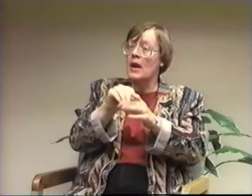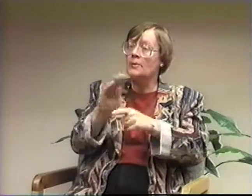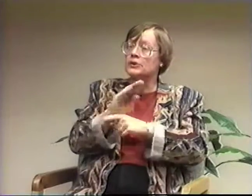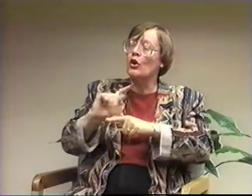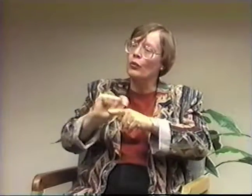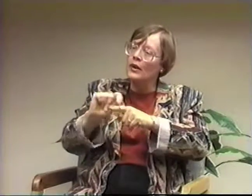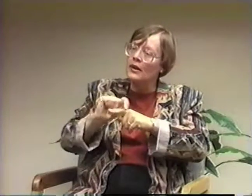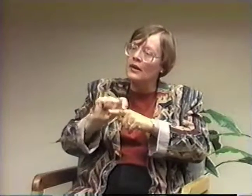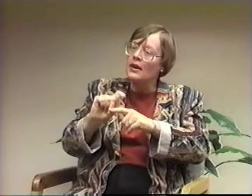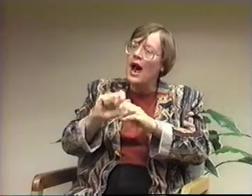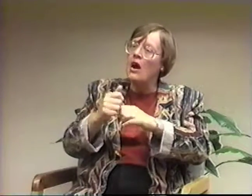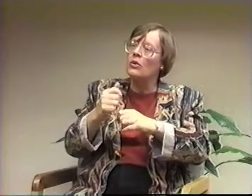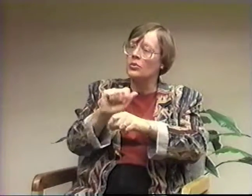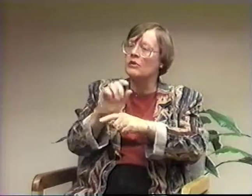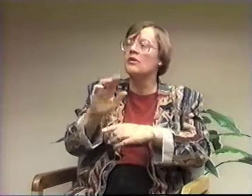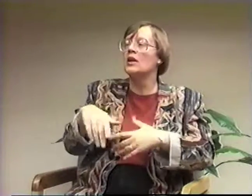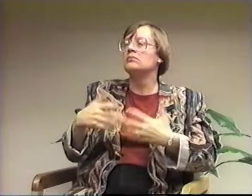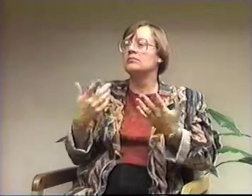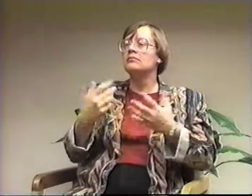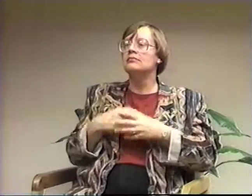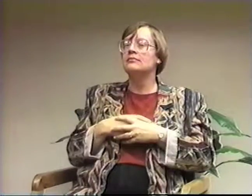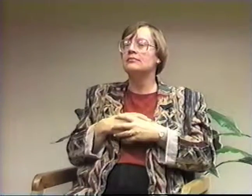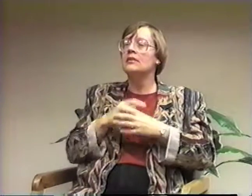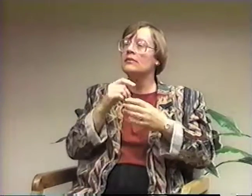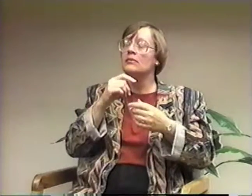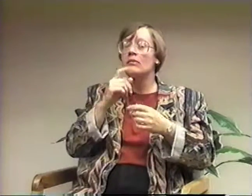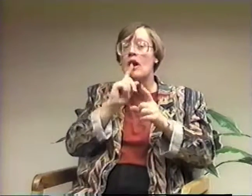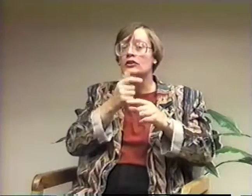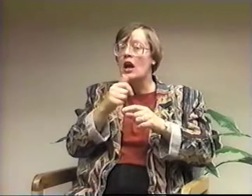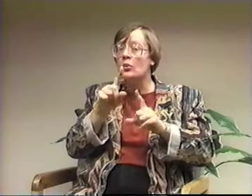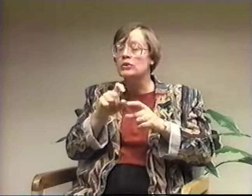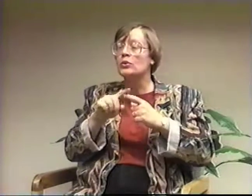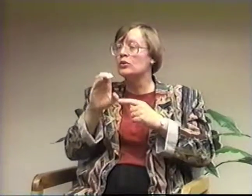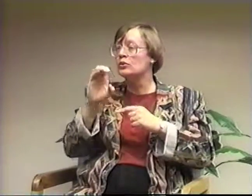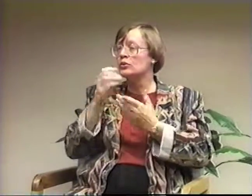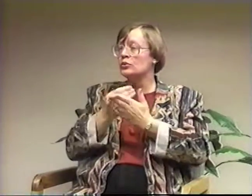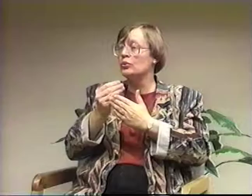just the initial contract and then placing your monthly orders.